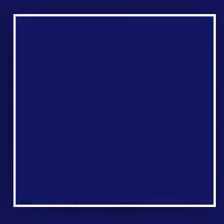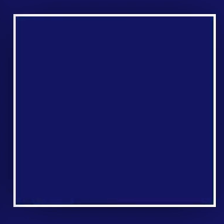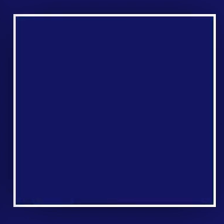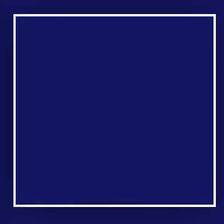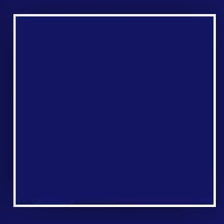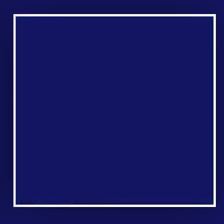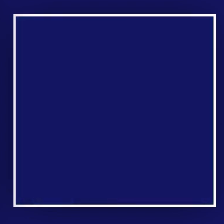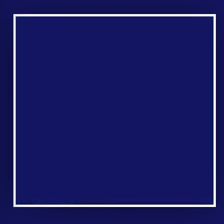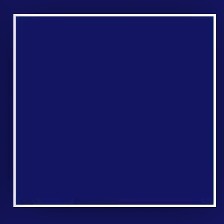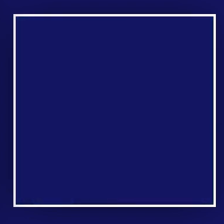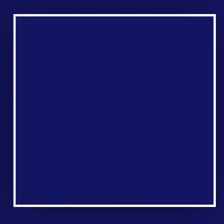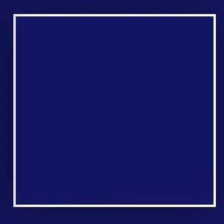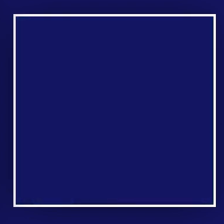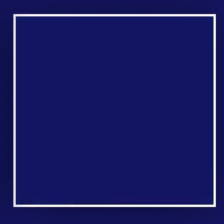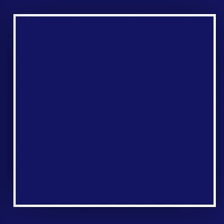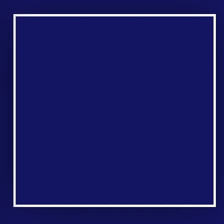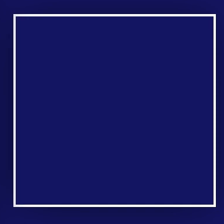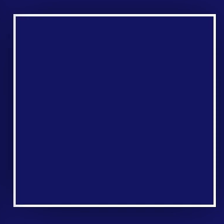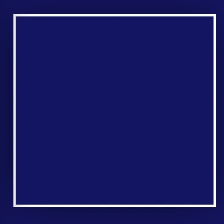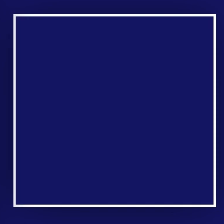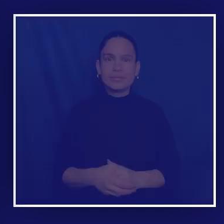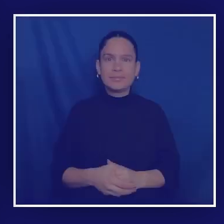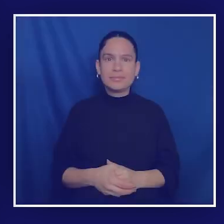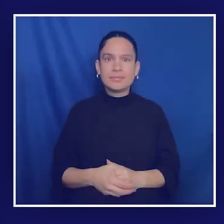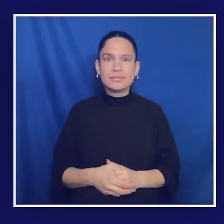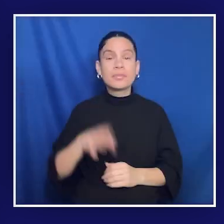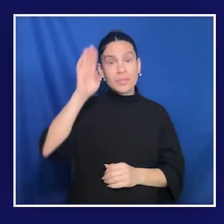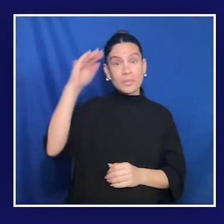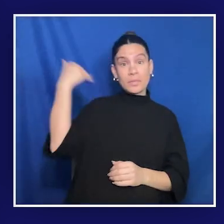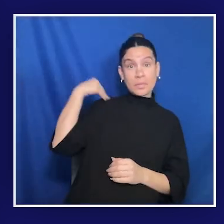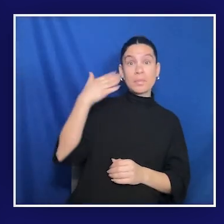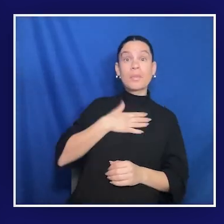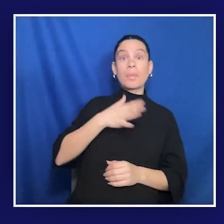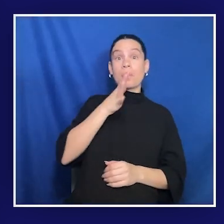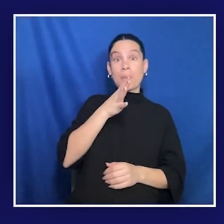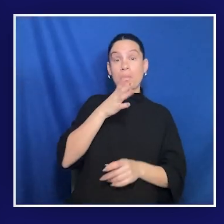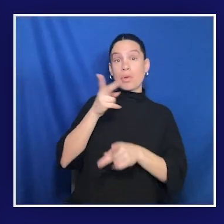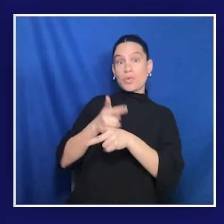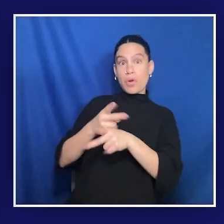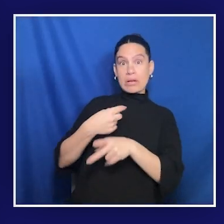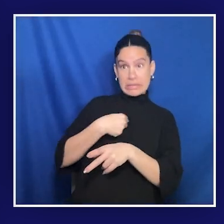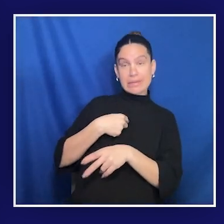[Audio Description] My mom was my guardian at the time